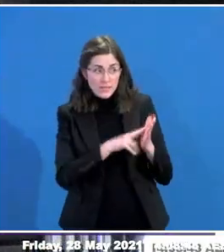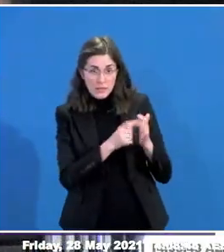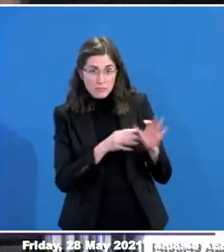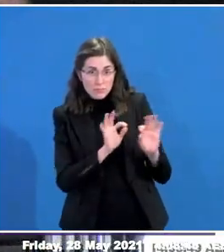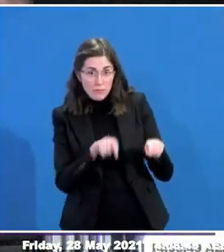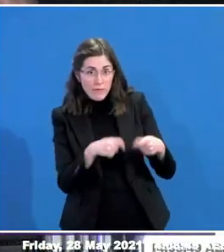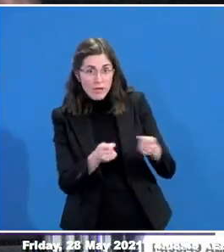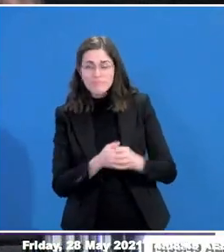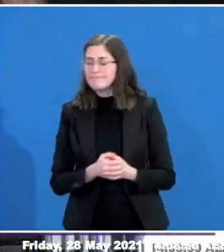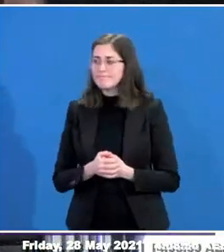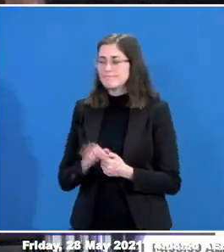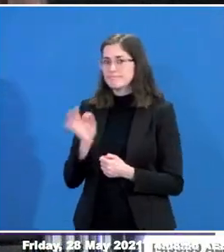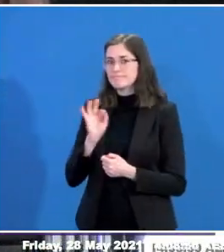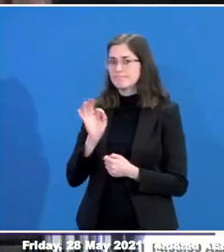All right.